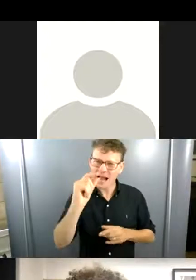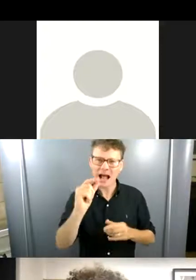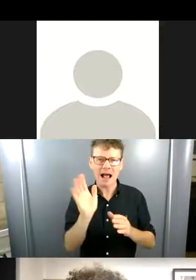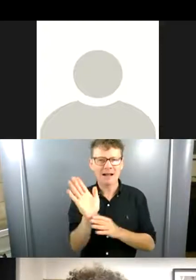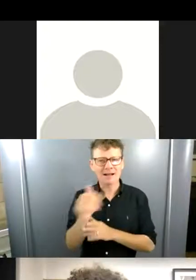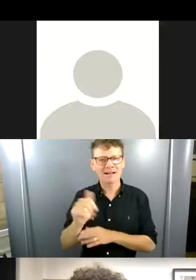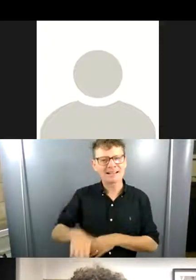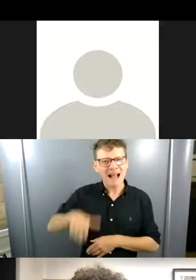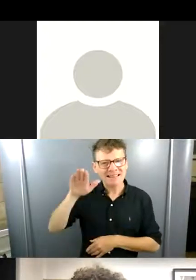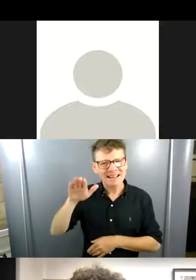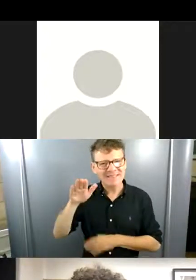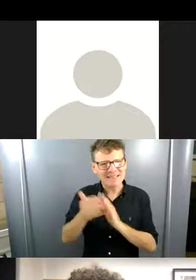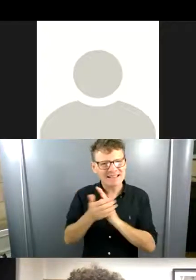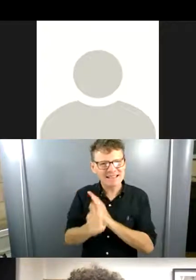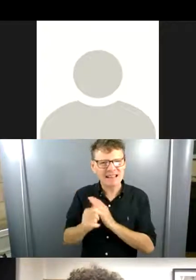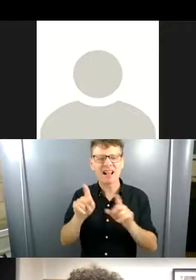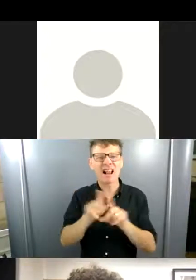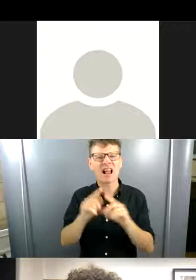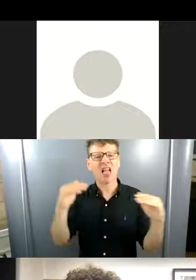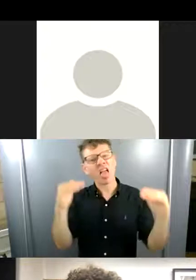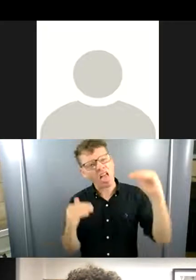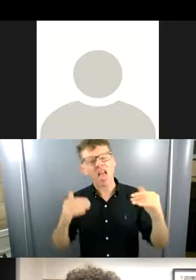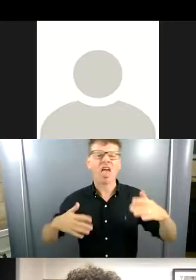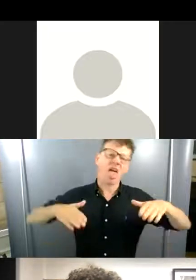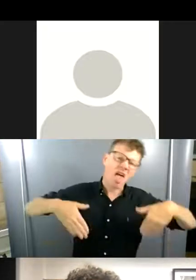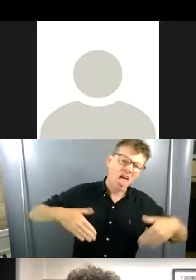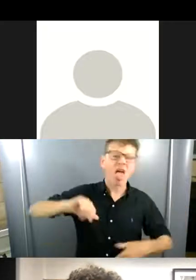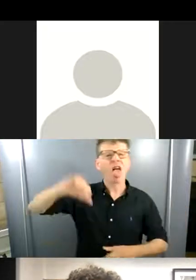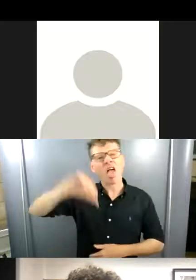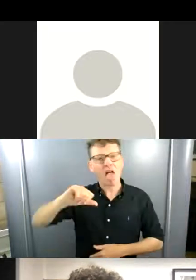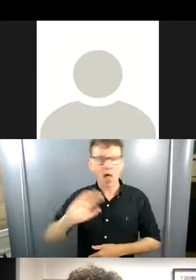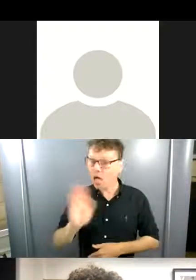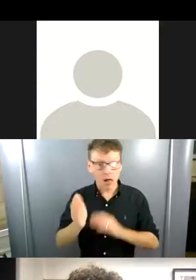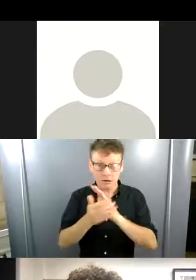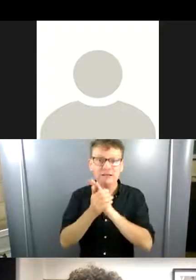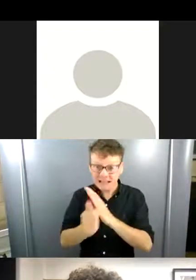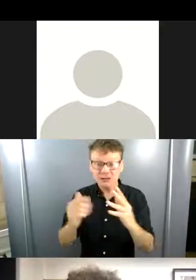being some incomplete type of acquisition in fact their skills were up there with native speakers